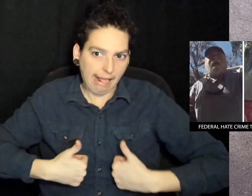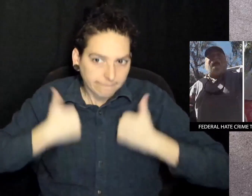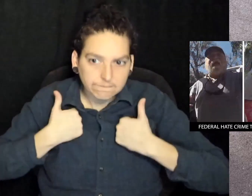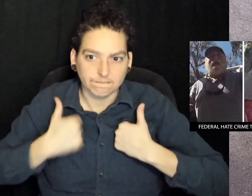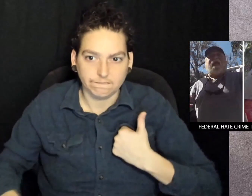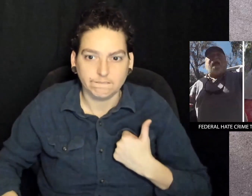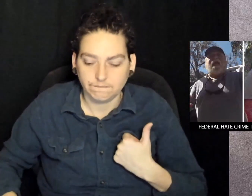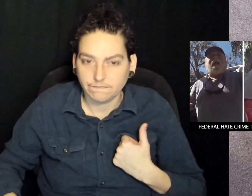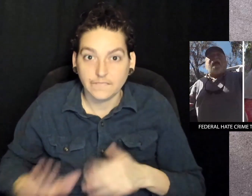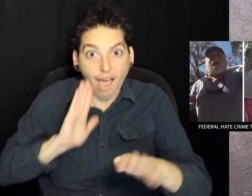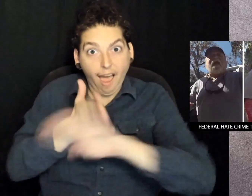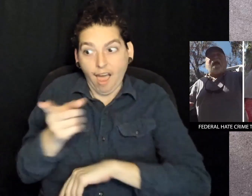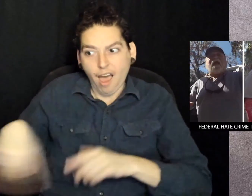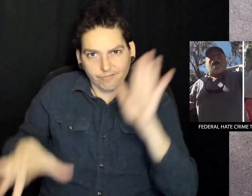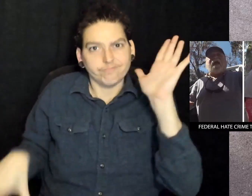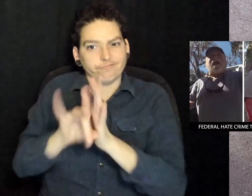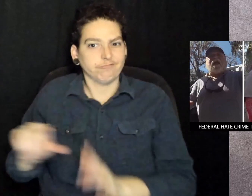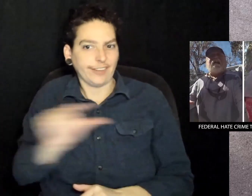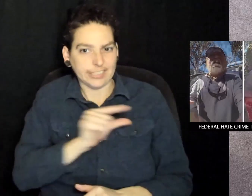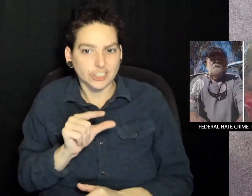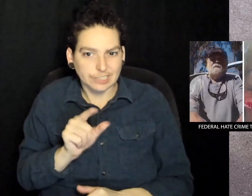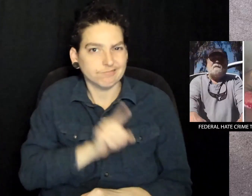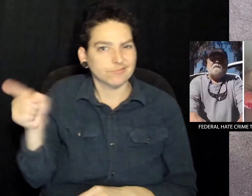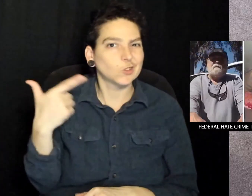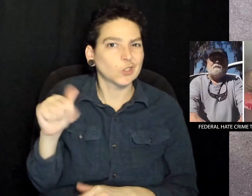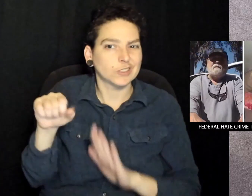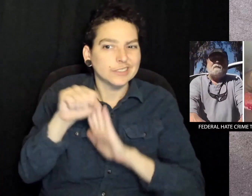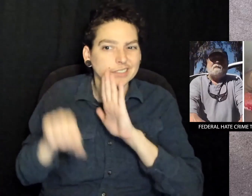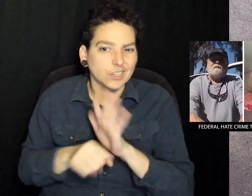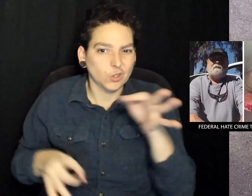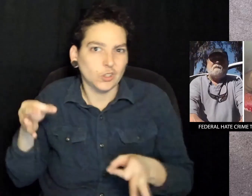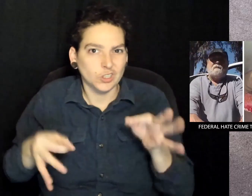been sentenced to life in prison after their convictions in Georgia state court last year